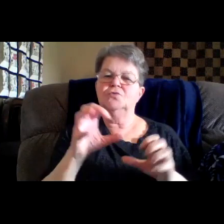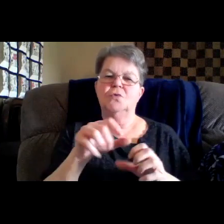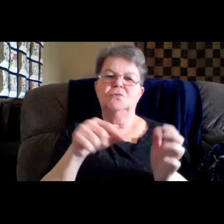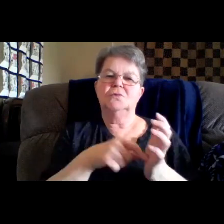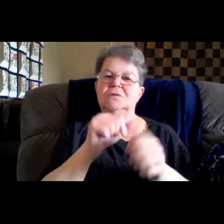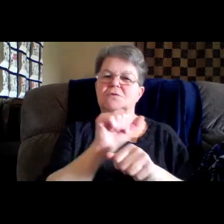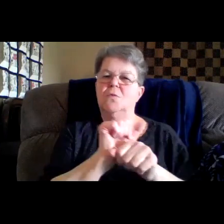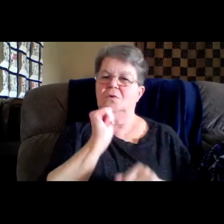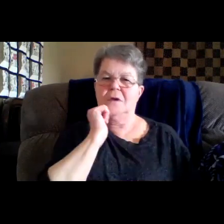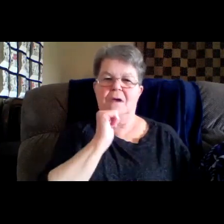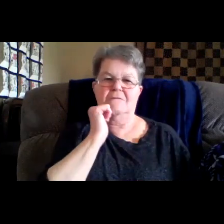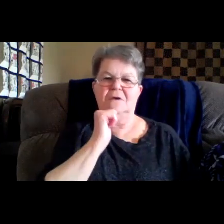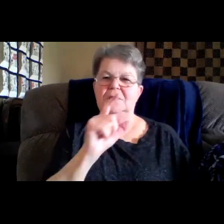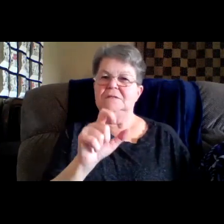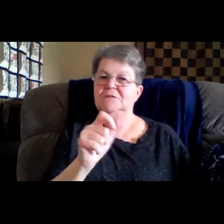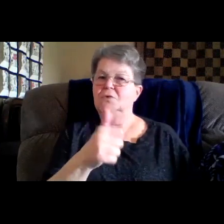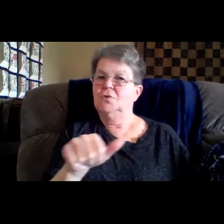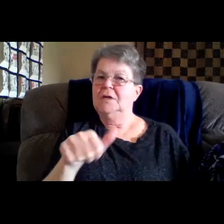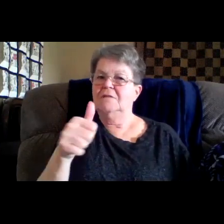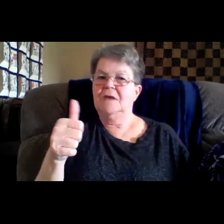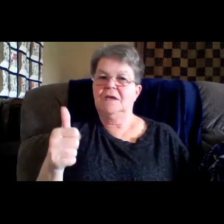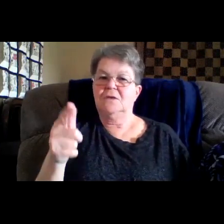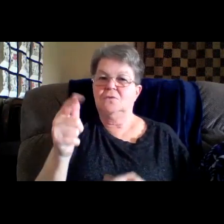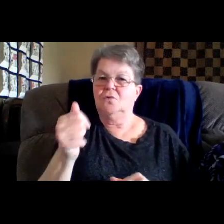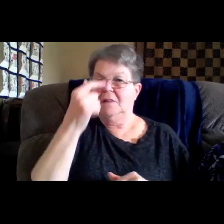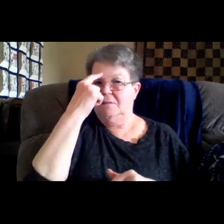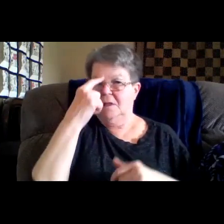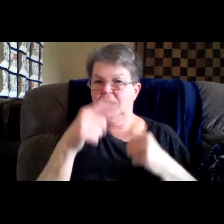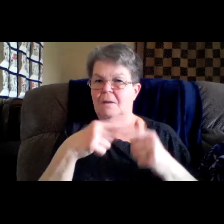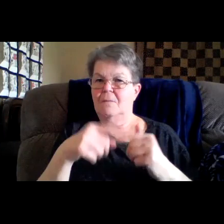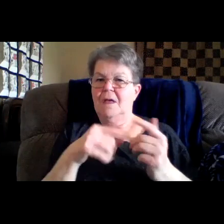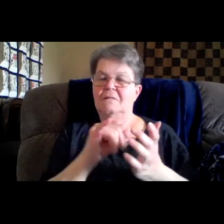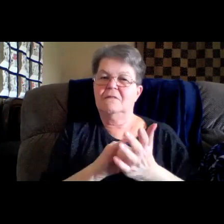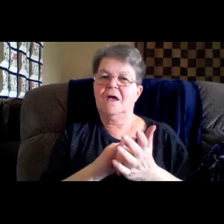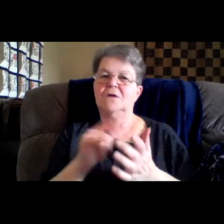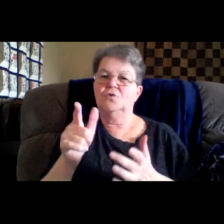Is there anything else that you can think about that you would advise them?